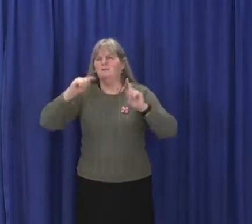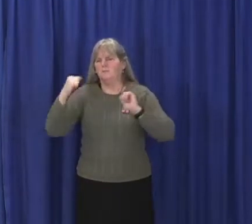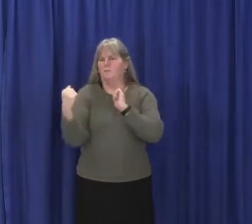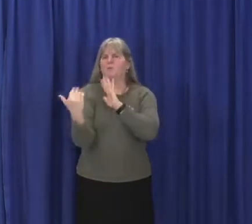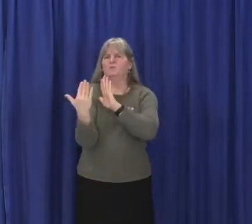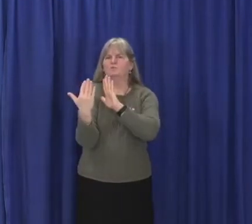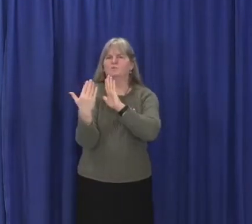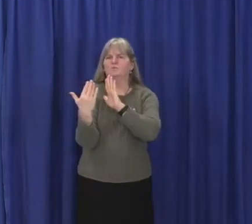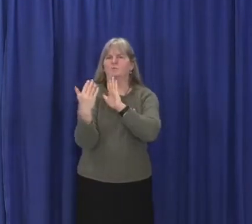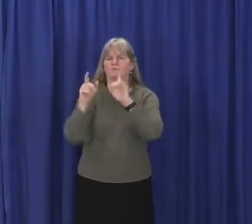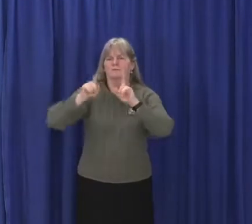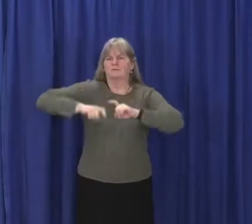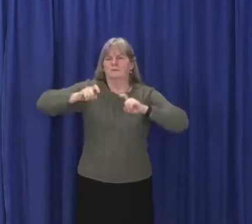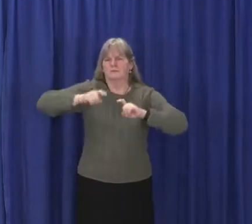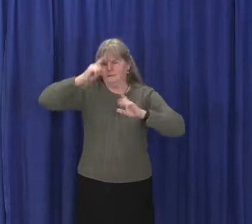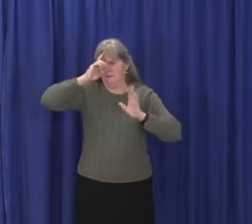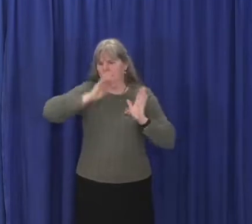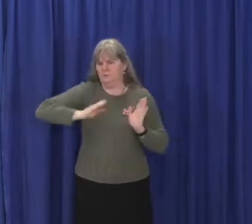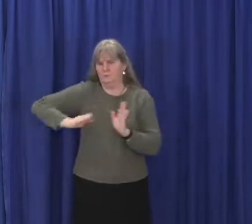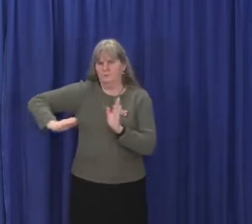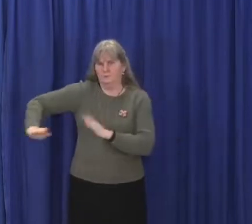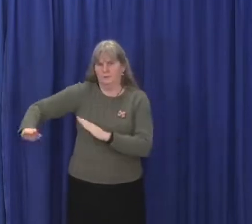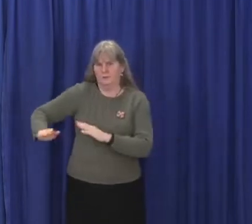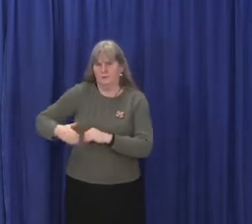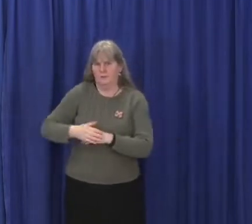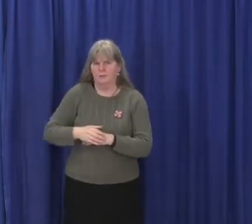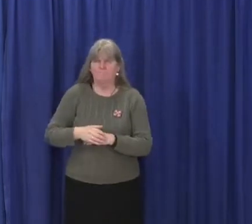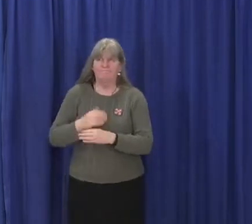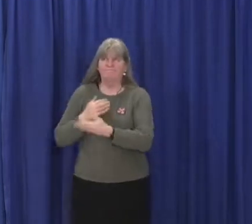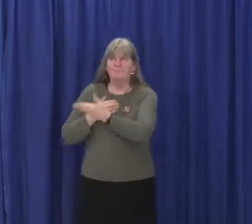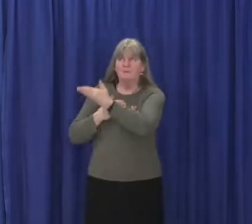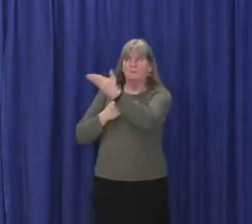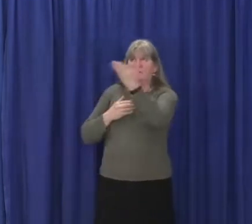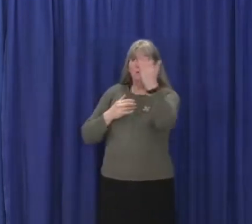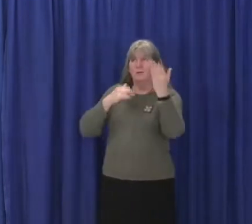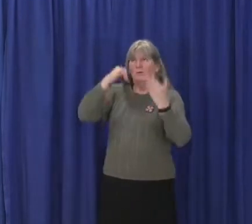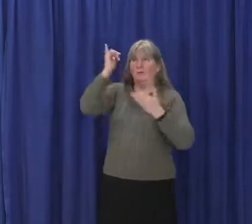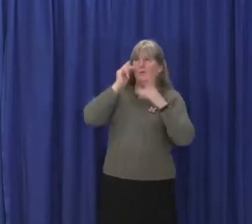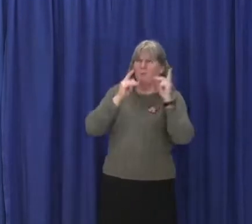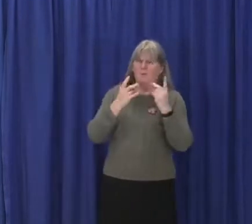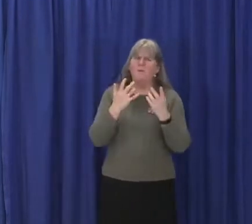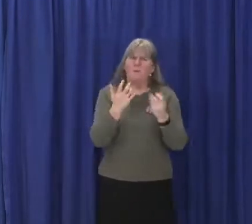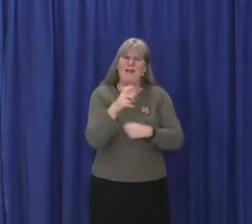We have heard from-- heard the call from Yukoners who are requesting the use of rapid tests